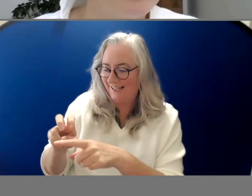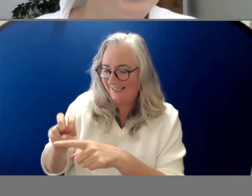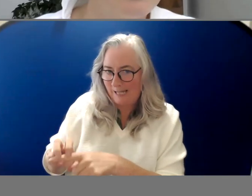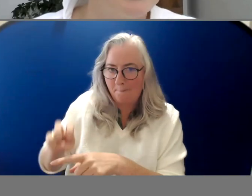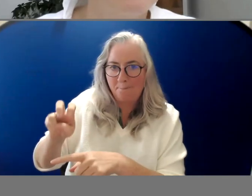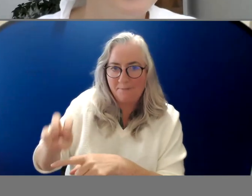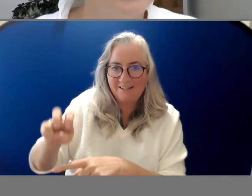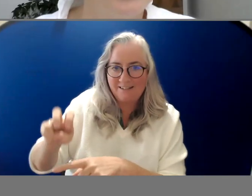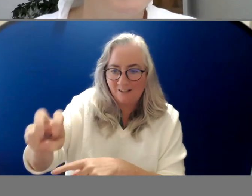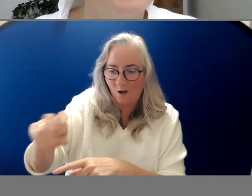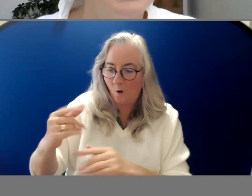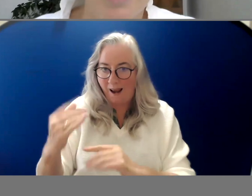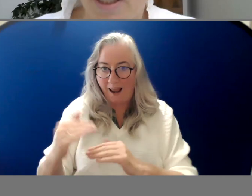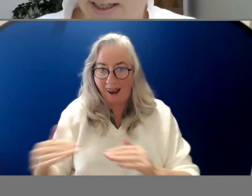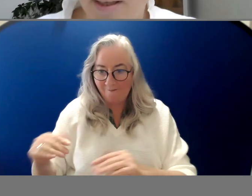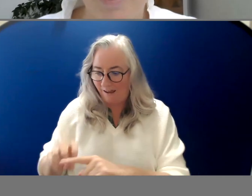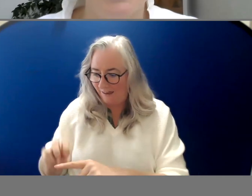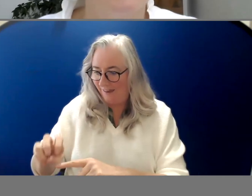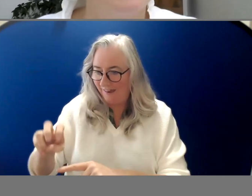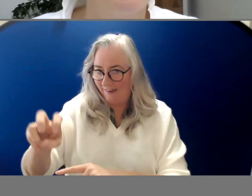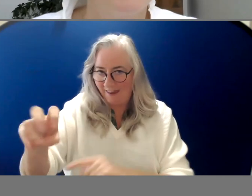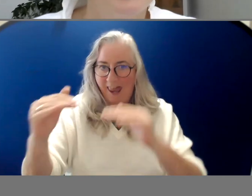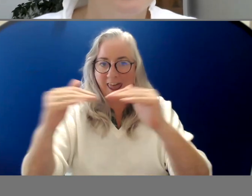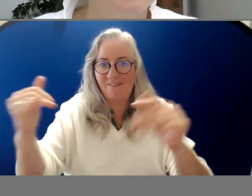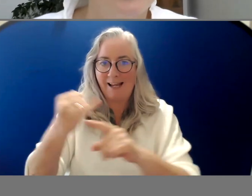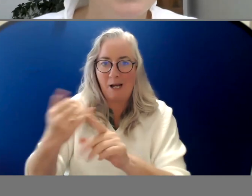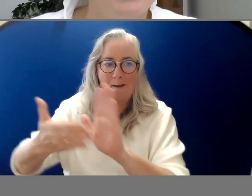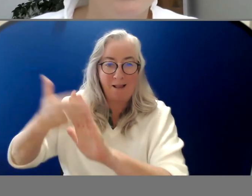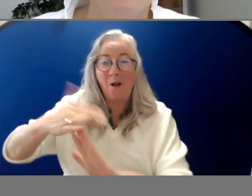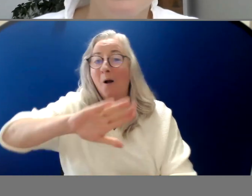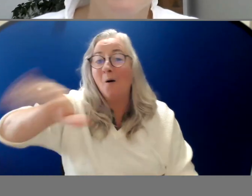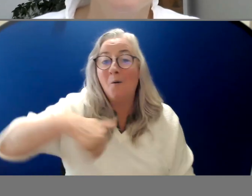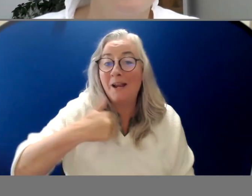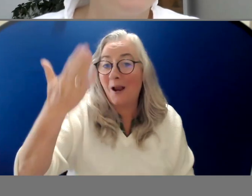from one level to another especially in a building but we all know as designers that there's a lot